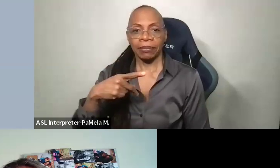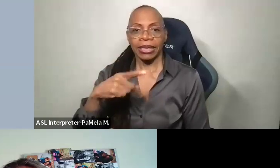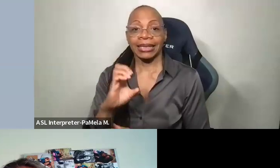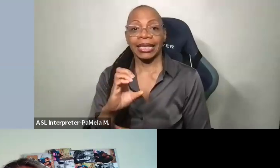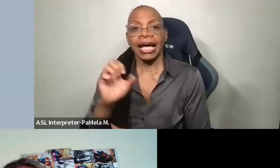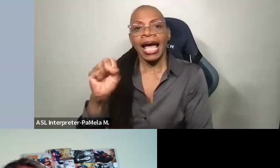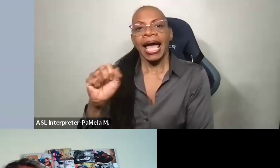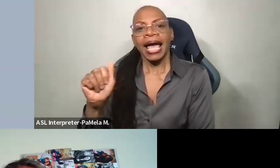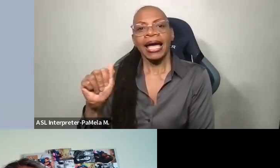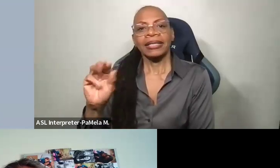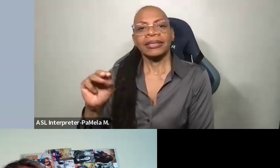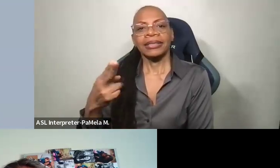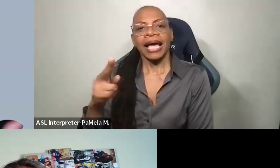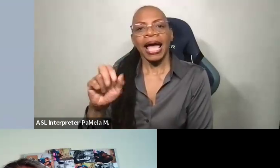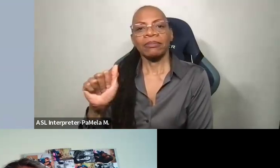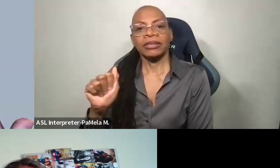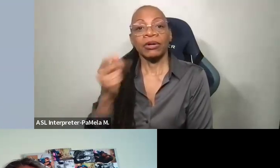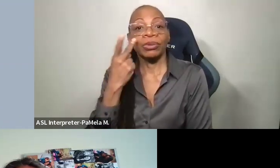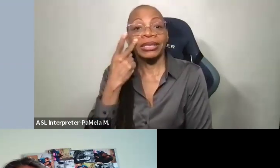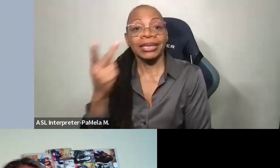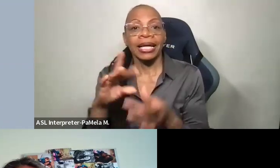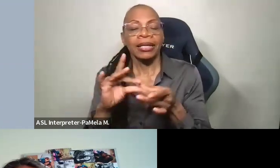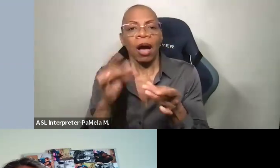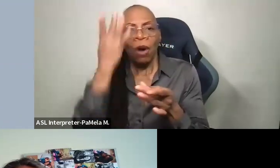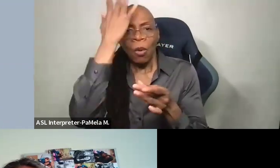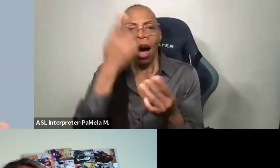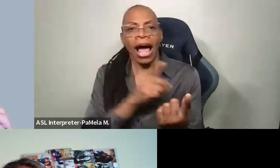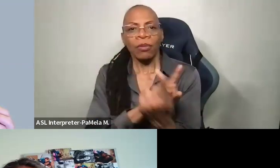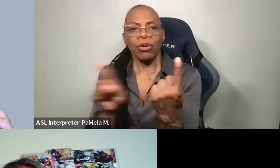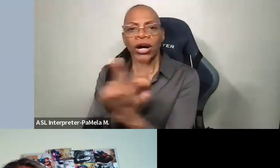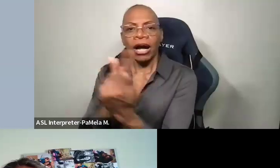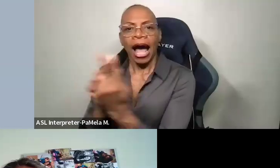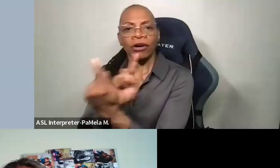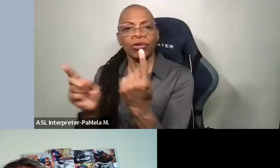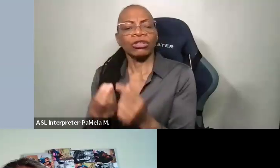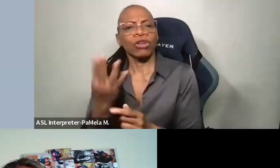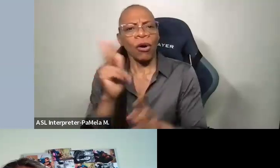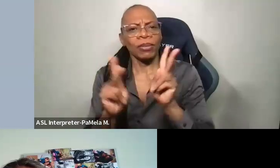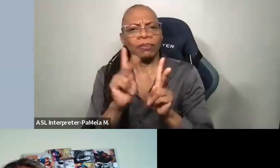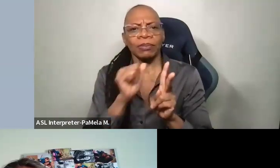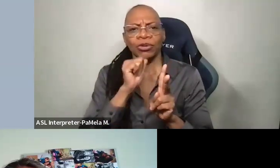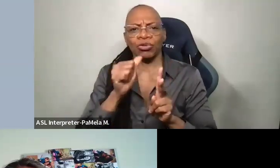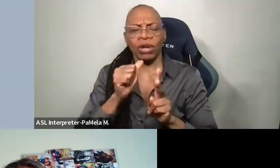like that comment, this explanation of why we're encountering so many people who don't meet that PATH enrollment definition,